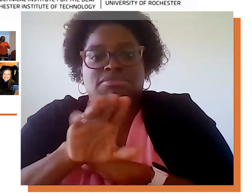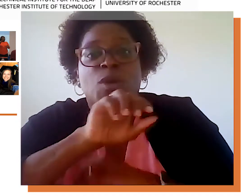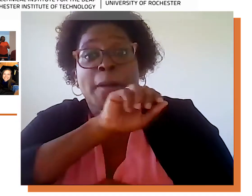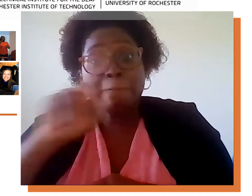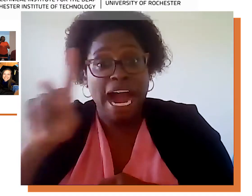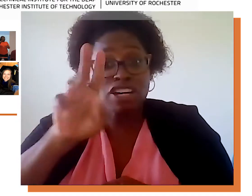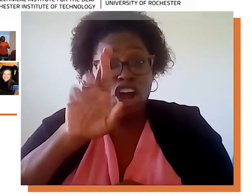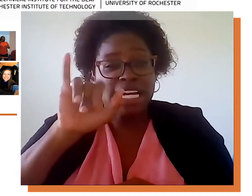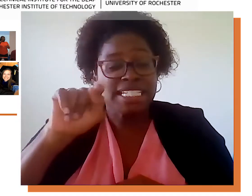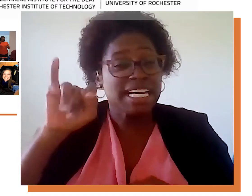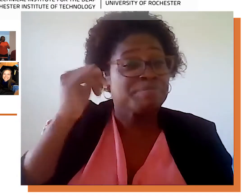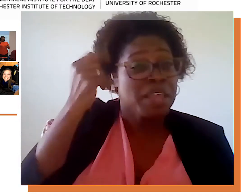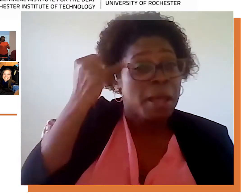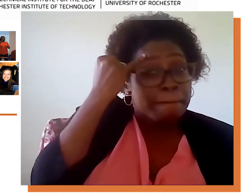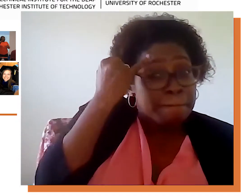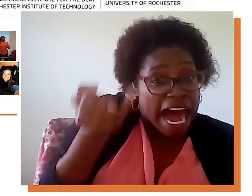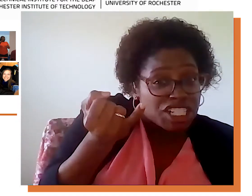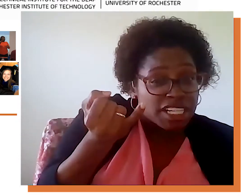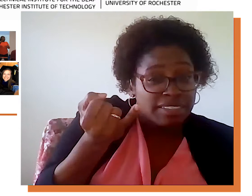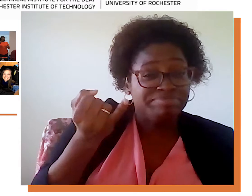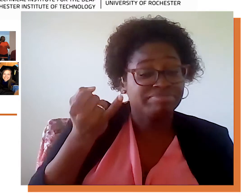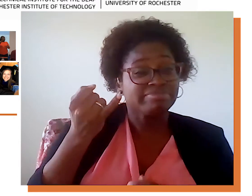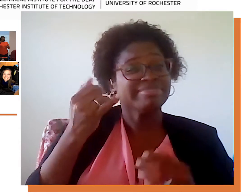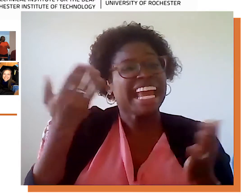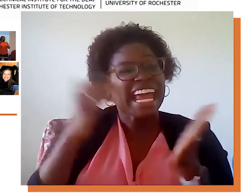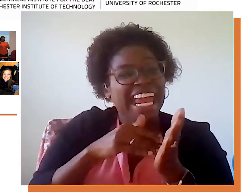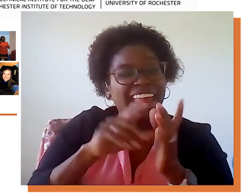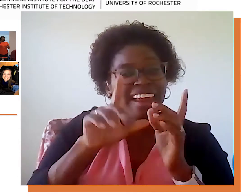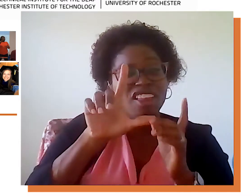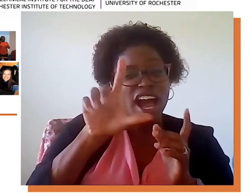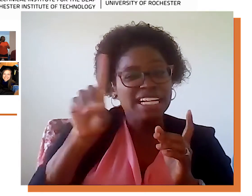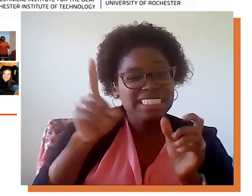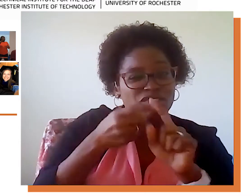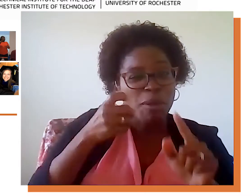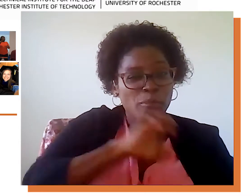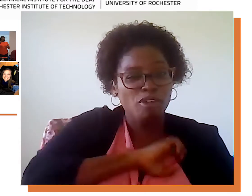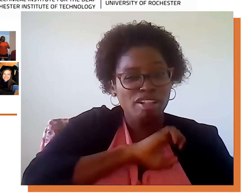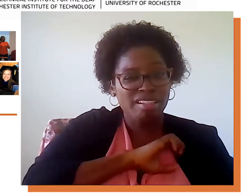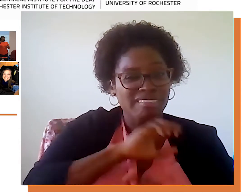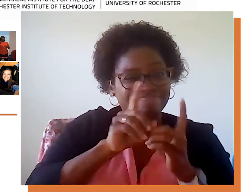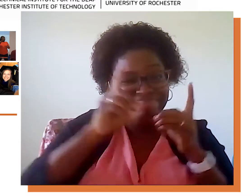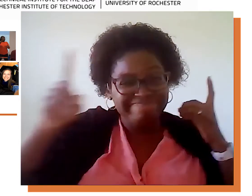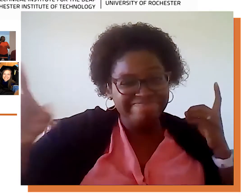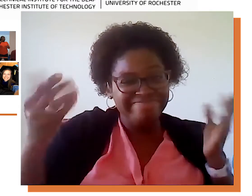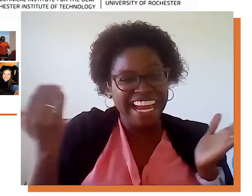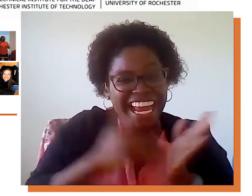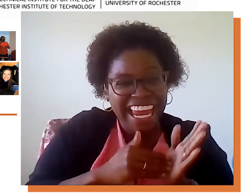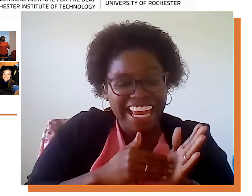So, I went back to R.I.T., and if you can imagine, I was a long distance from my husband Earl again,